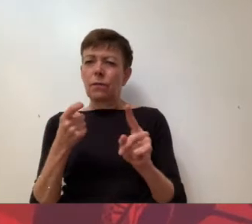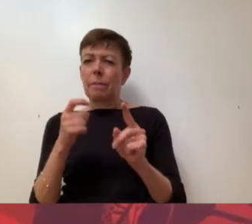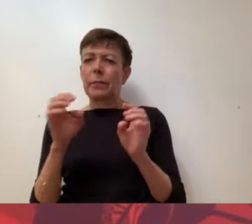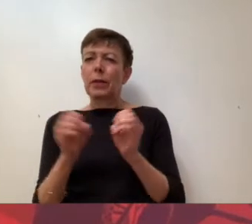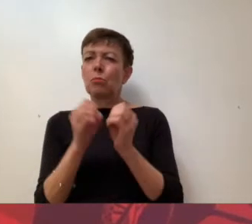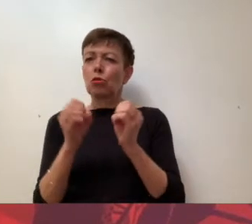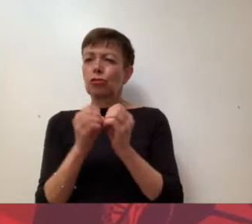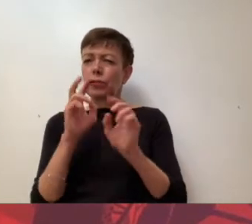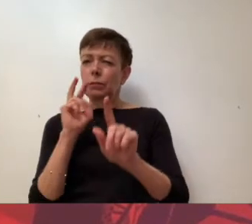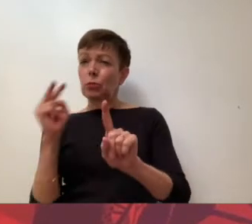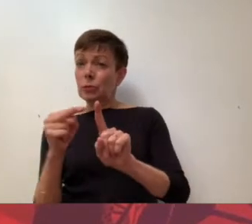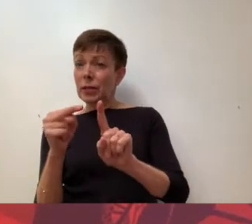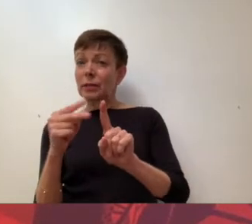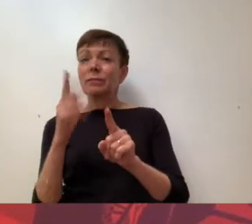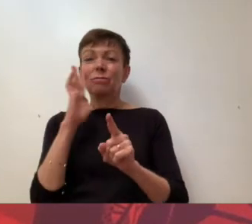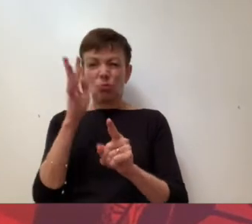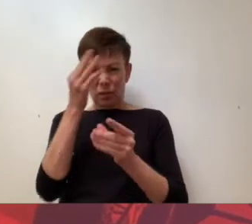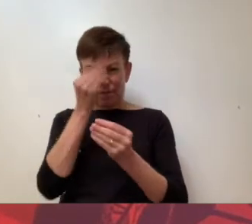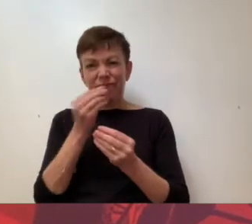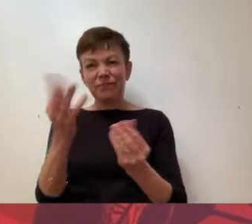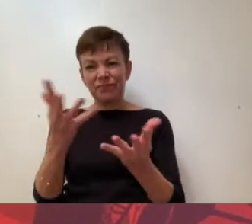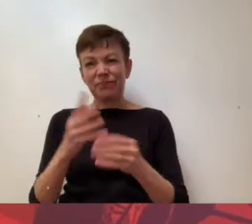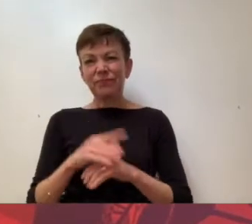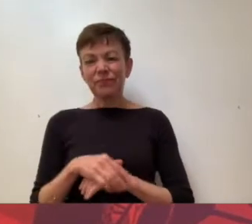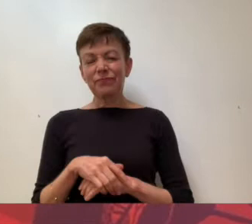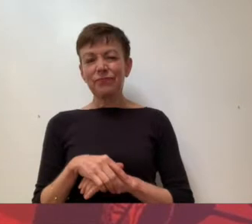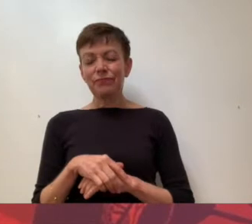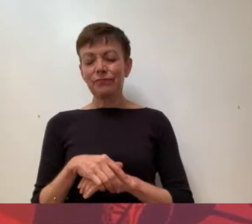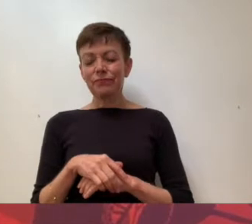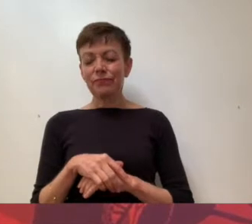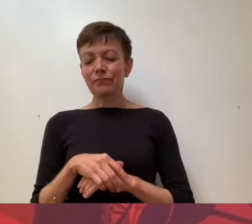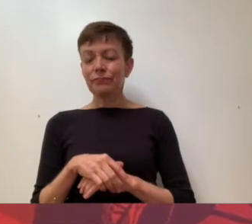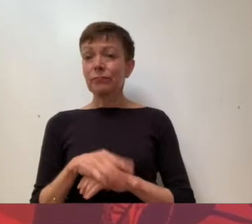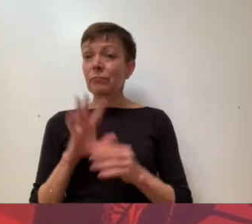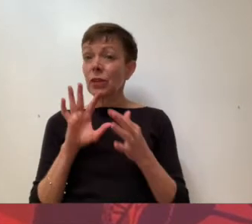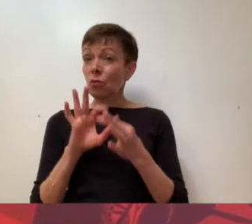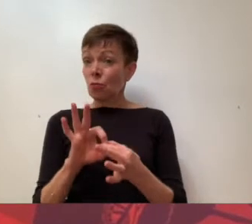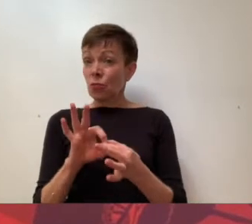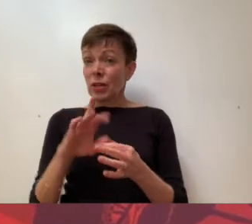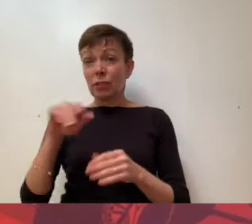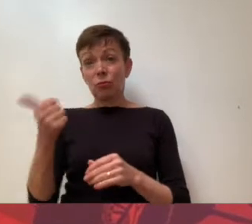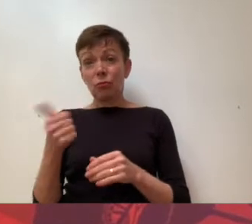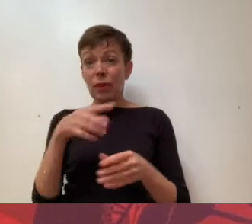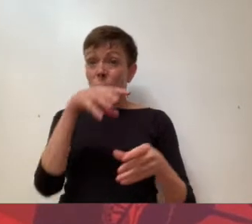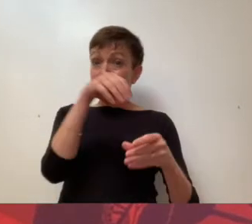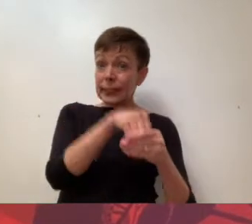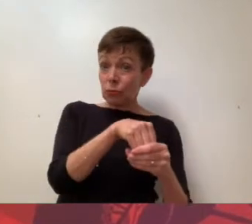are safe and compliant with the provincial health orders. The exact timing of and the